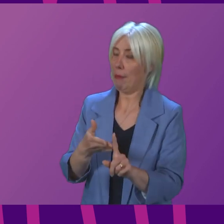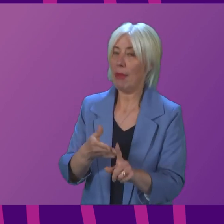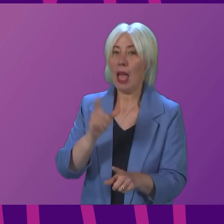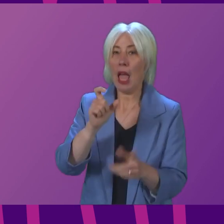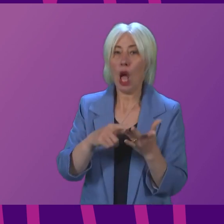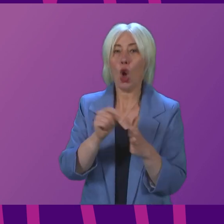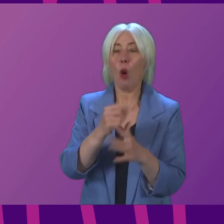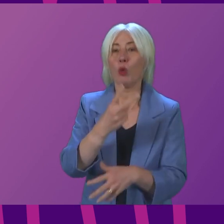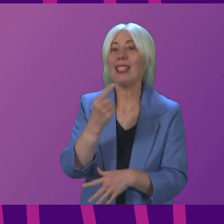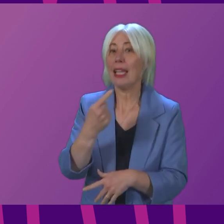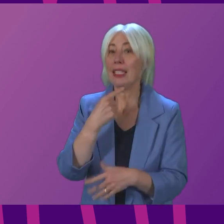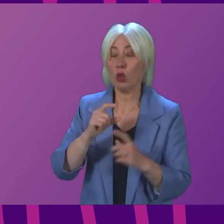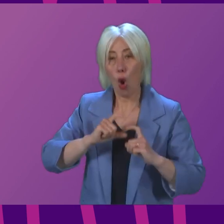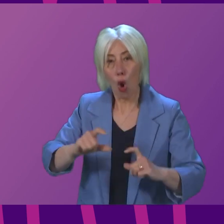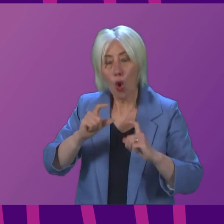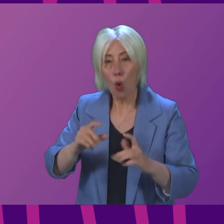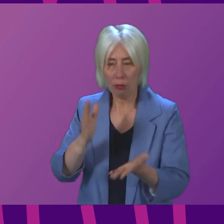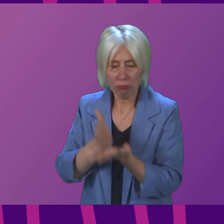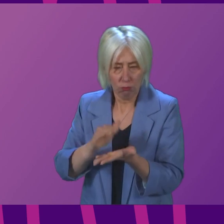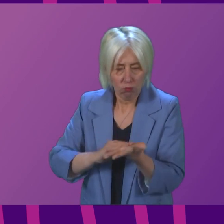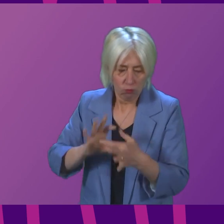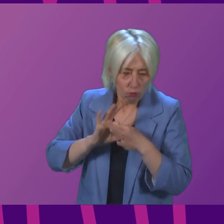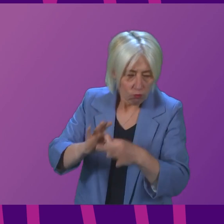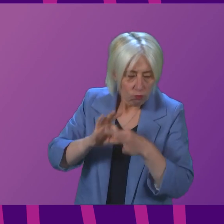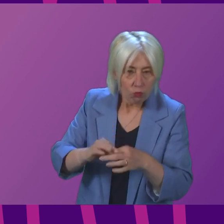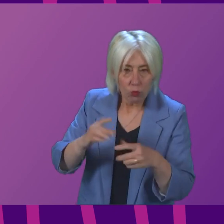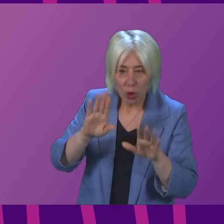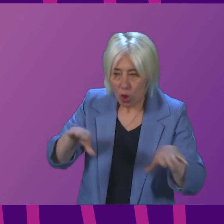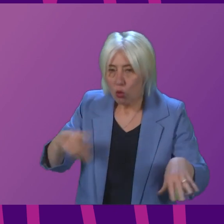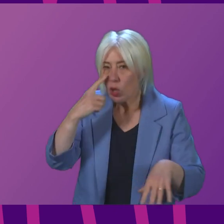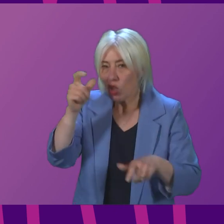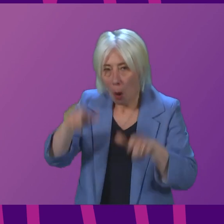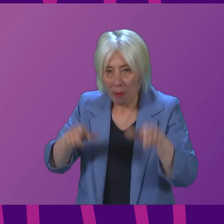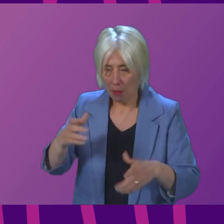to on-going and meaningful engagement between the Scottish Government and children and young people, and I remain committed to that.